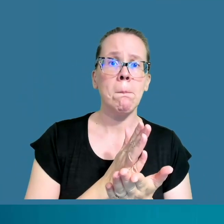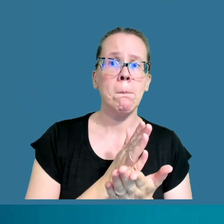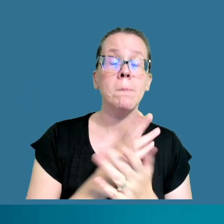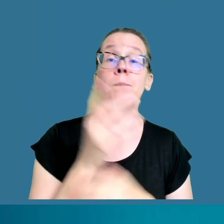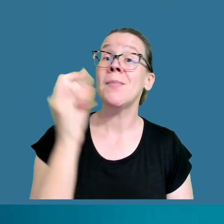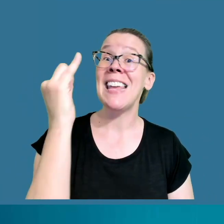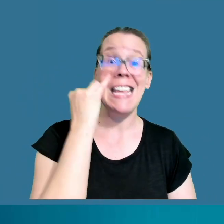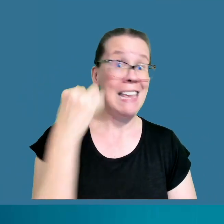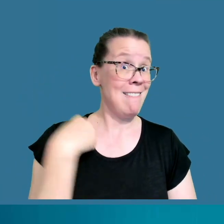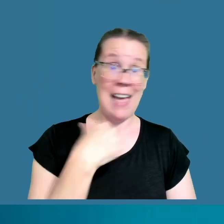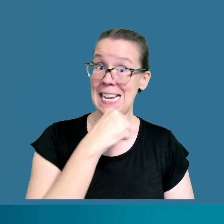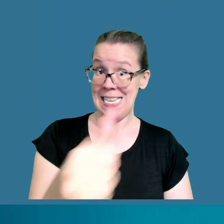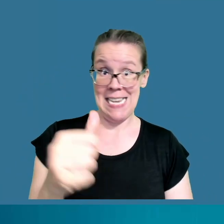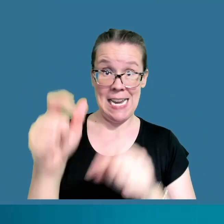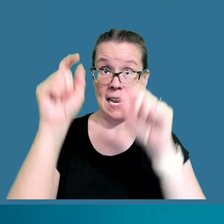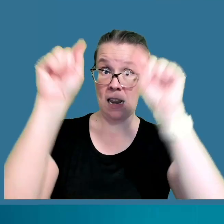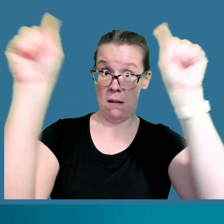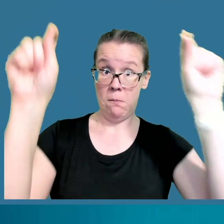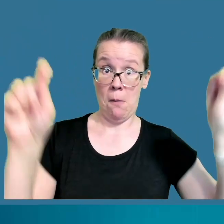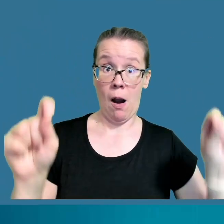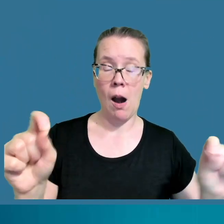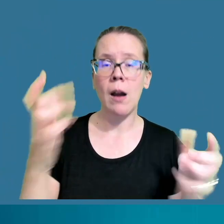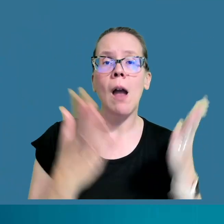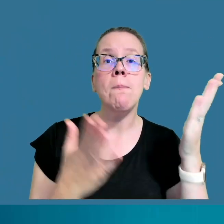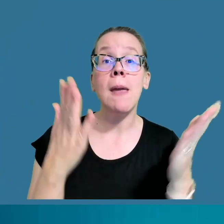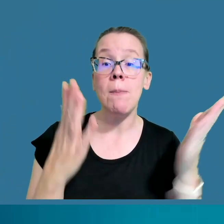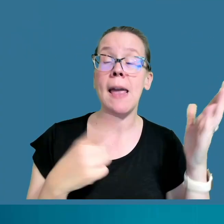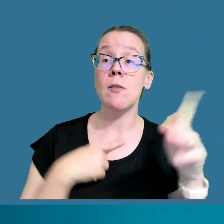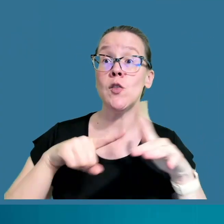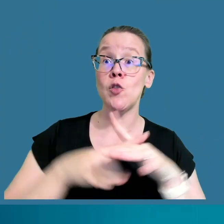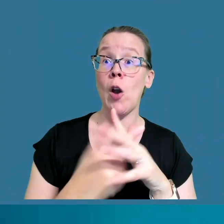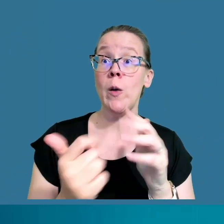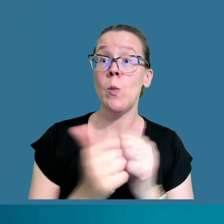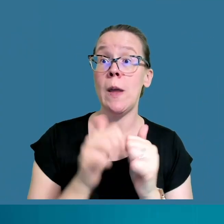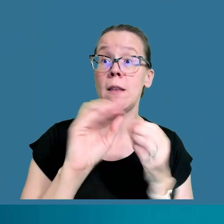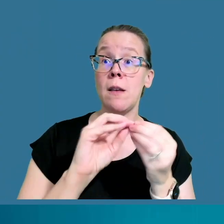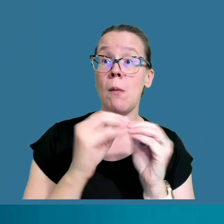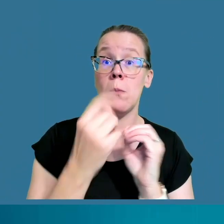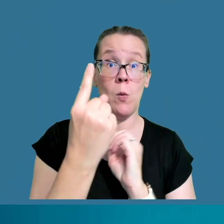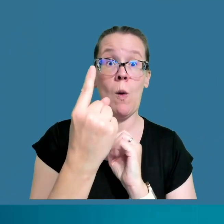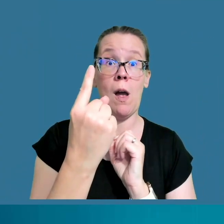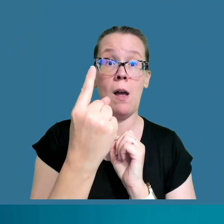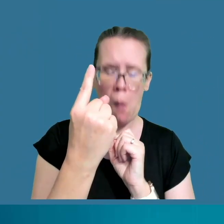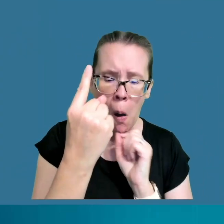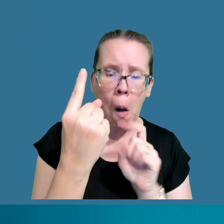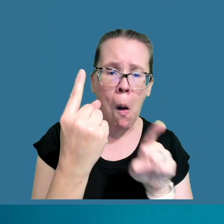you find a piece that already has a line crossing it (or blocking its way into the seam allowance),